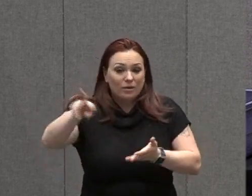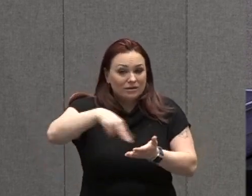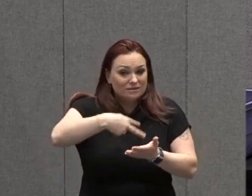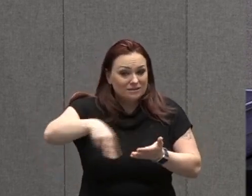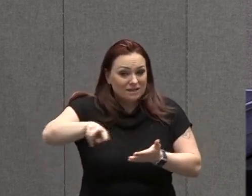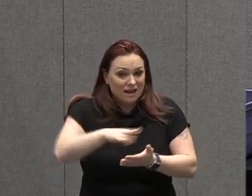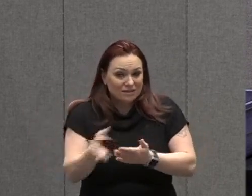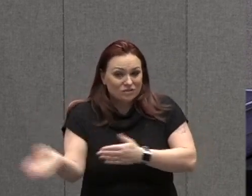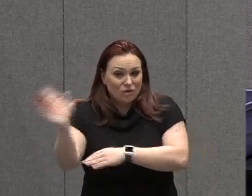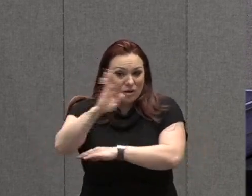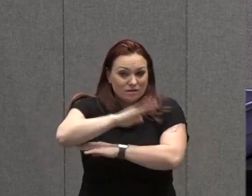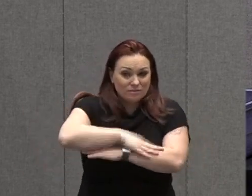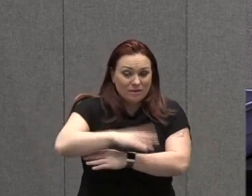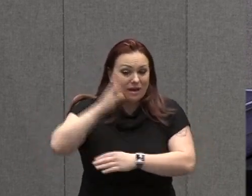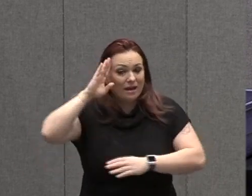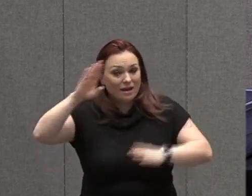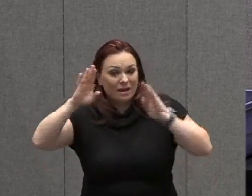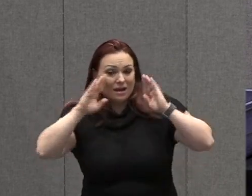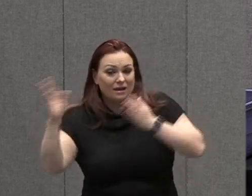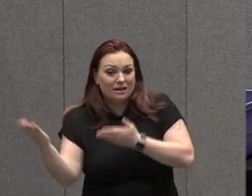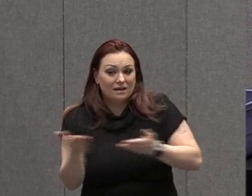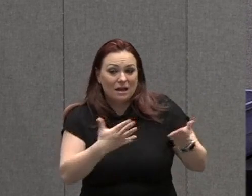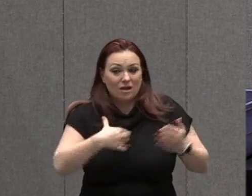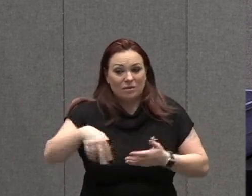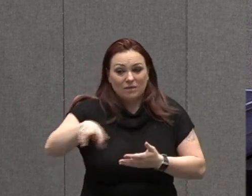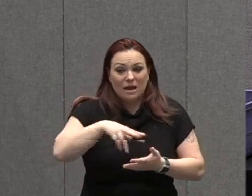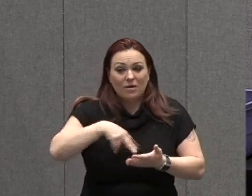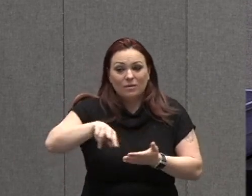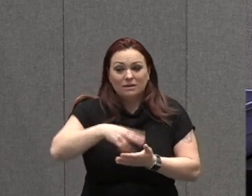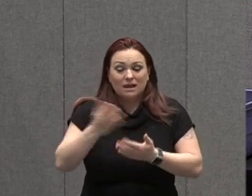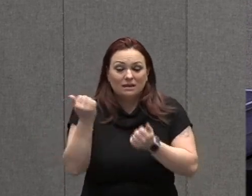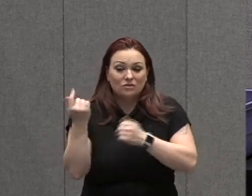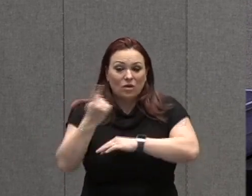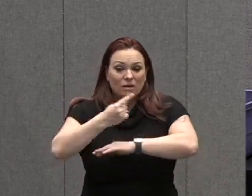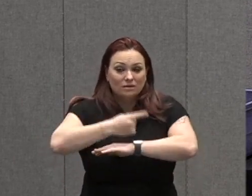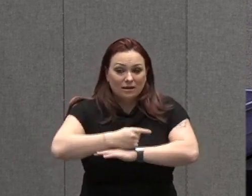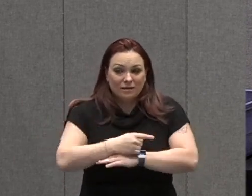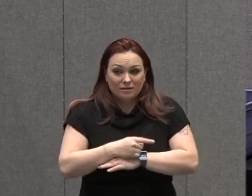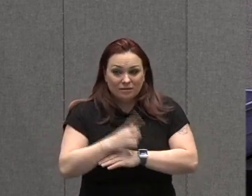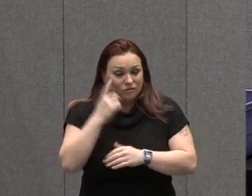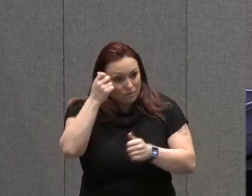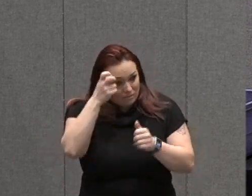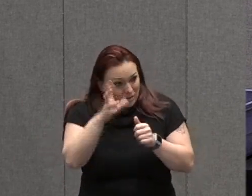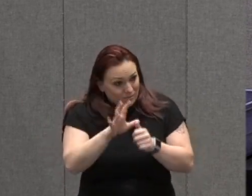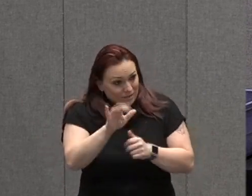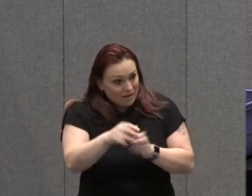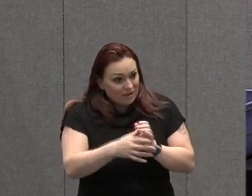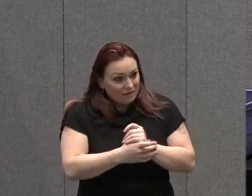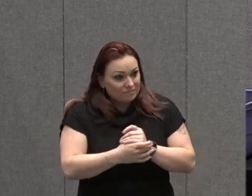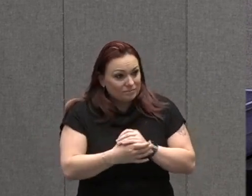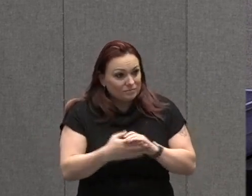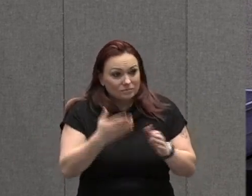Hey hey carry me away I'm gonna dance all day. Do you remember that? Yes. - Good!